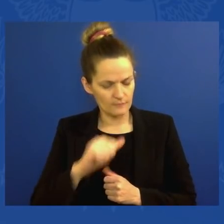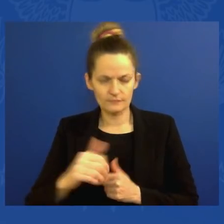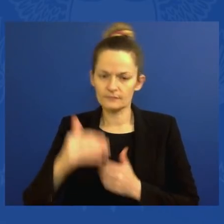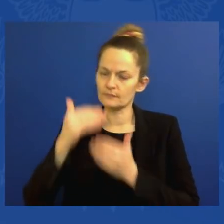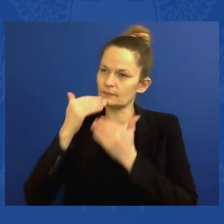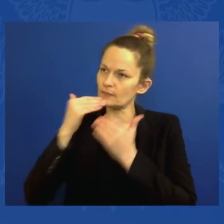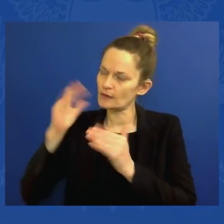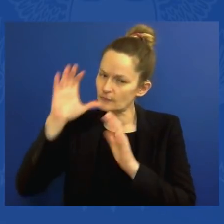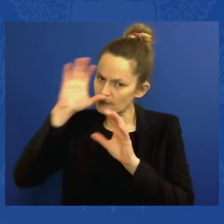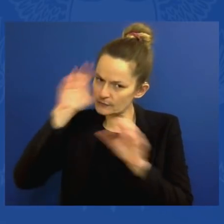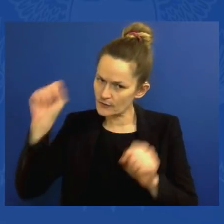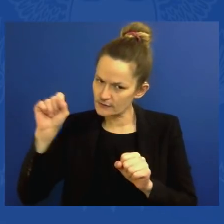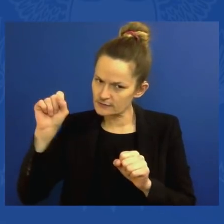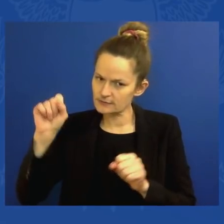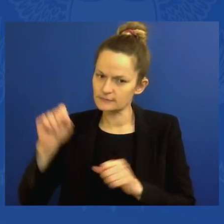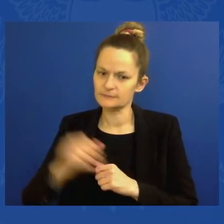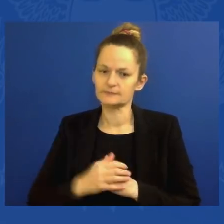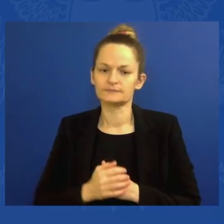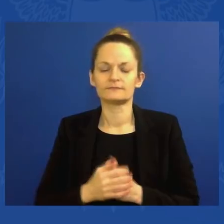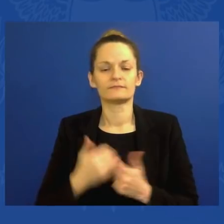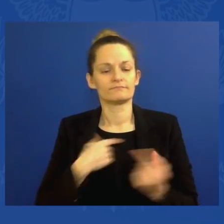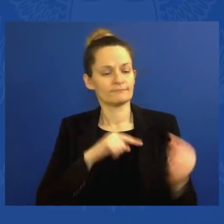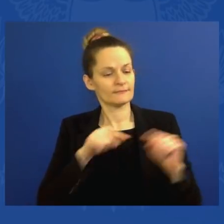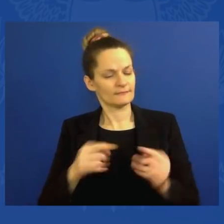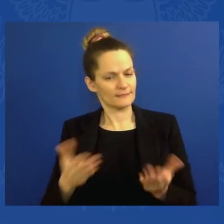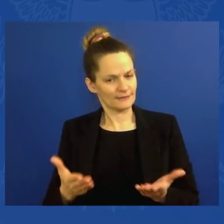and just let me say this before I get started my remarks.